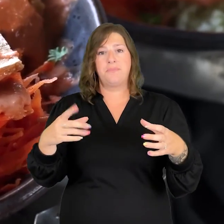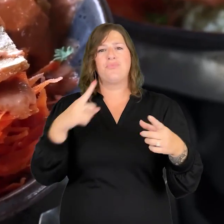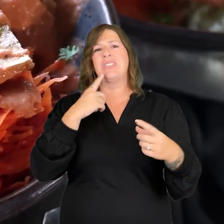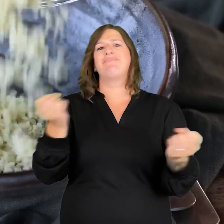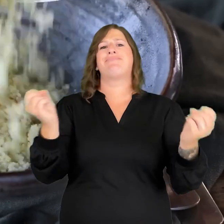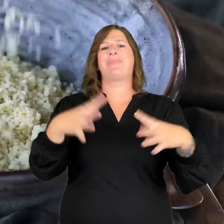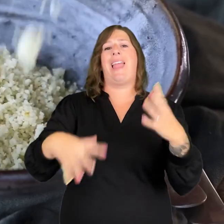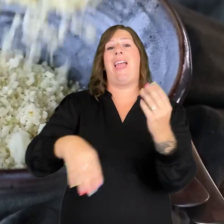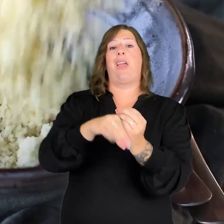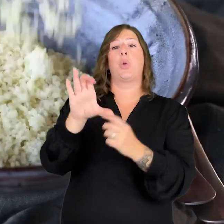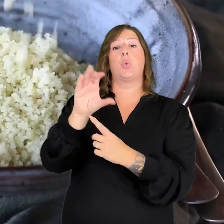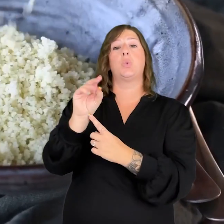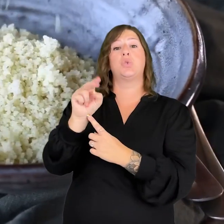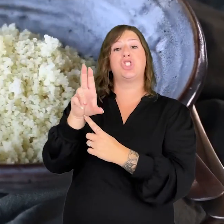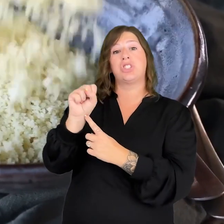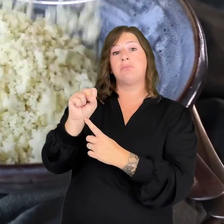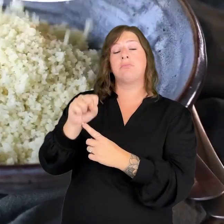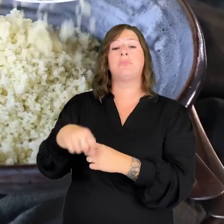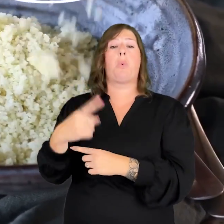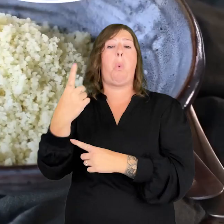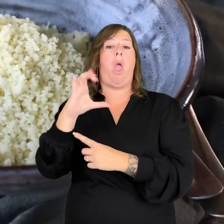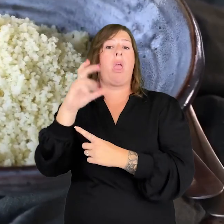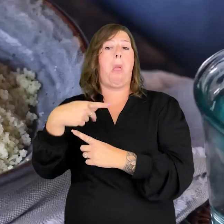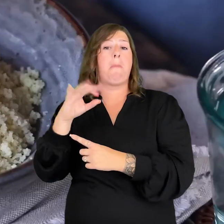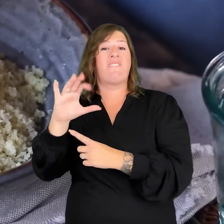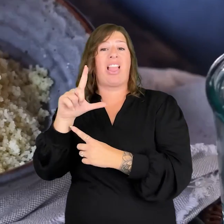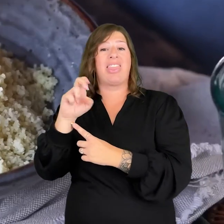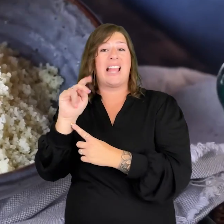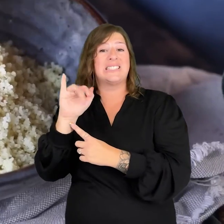We'll divvy up the couscous between the two bowls and add about one